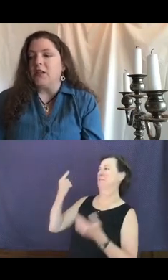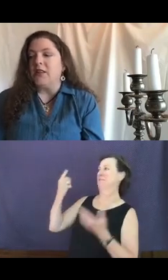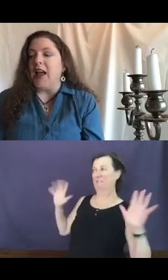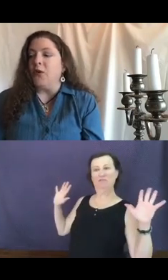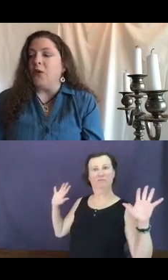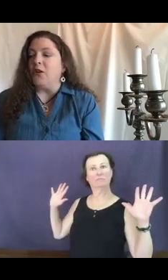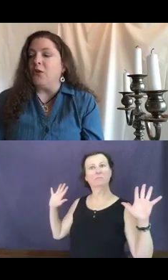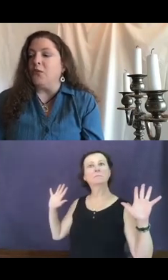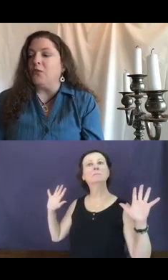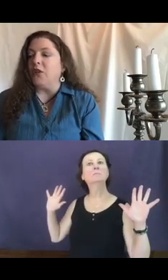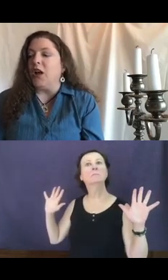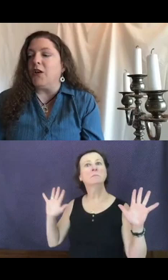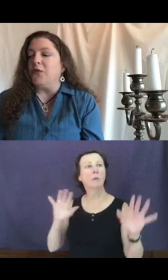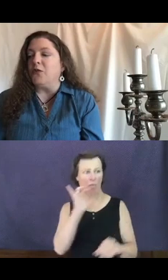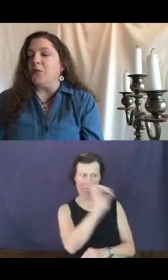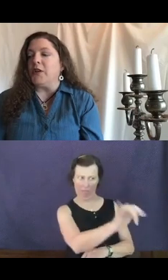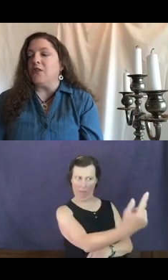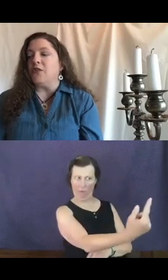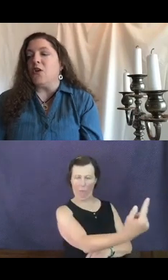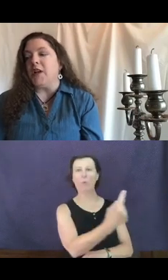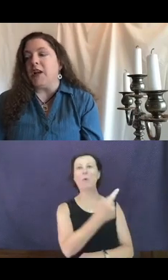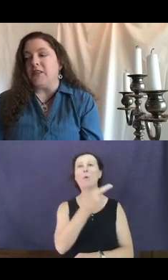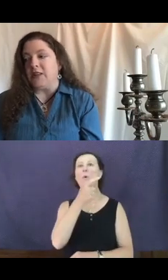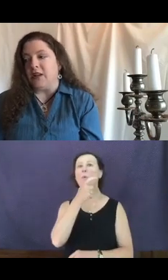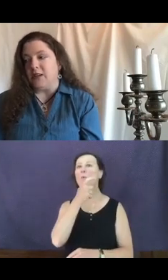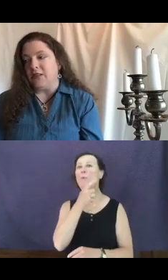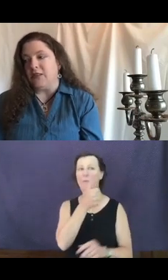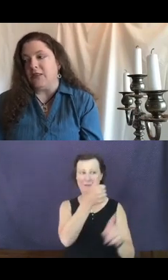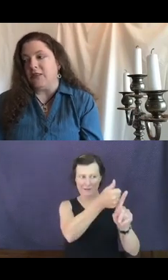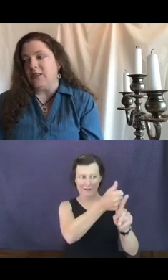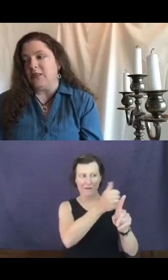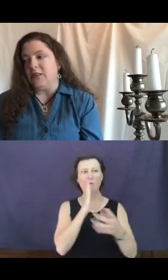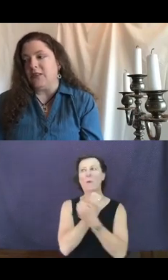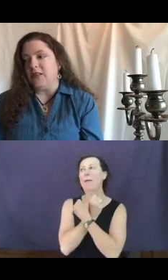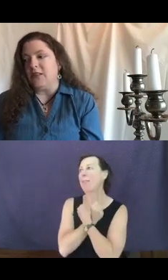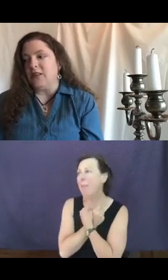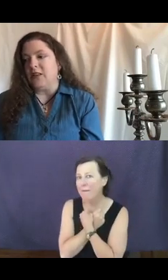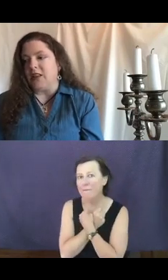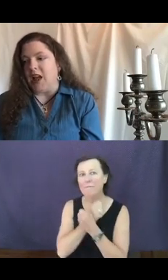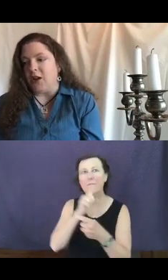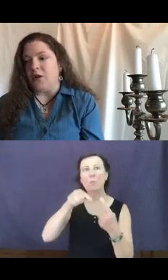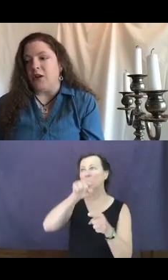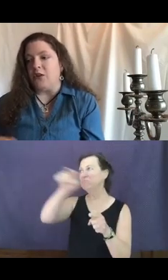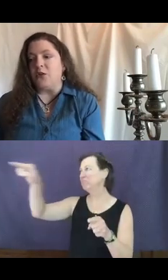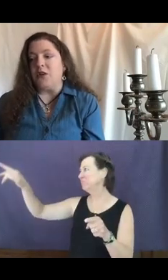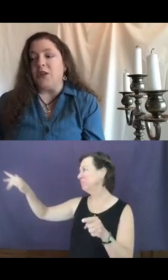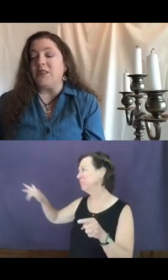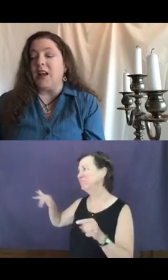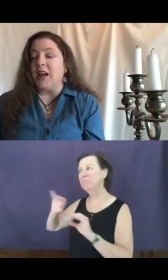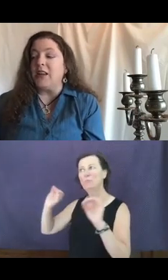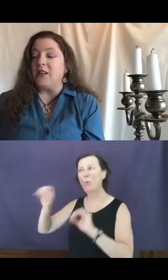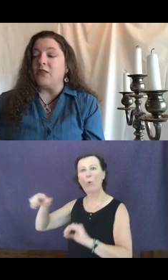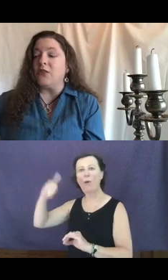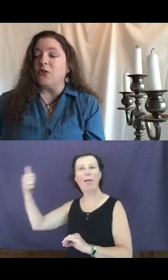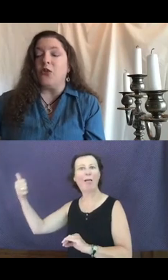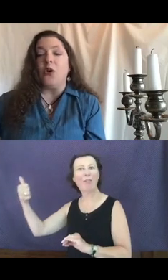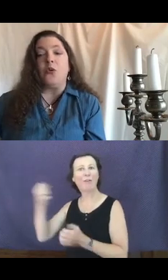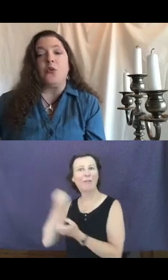That one who loves when no one else does, That one who gives kindness to those who